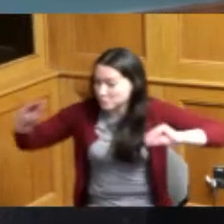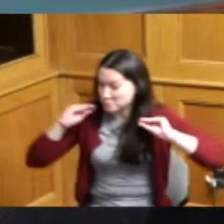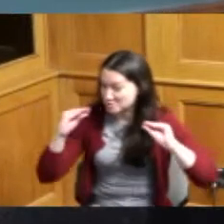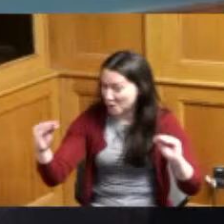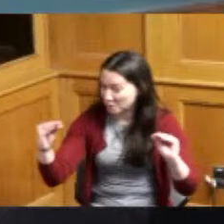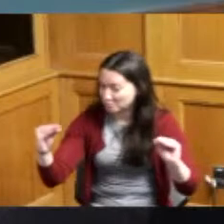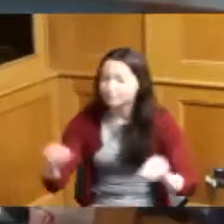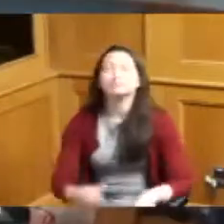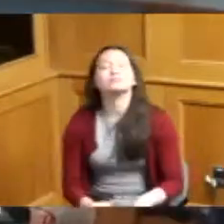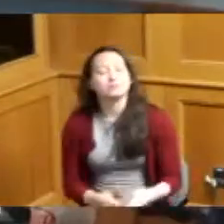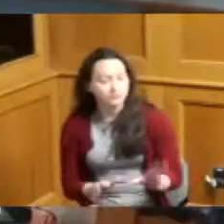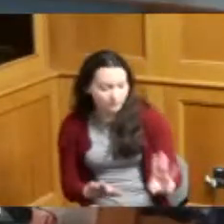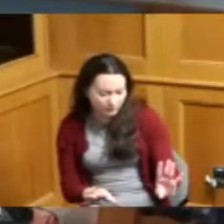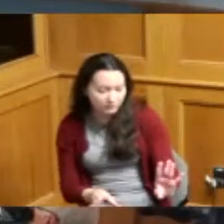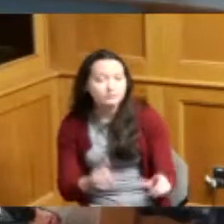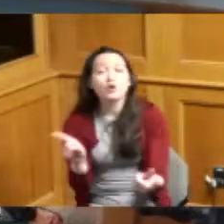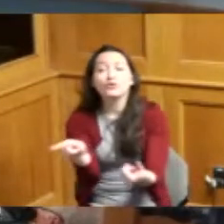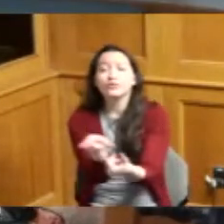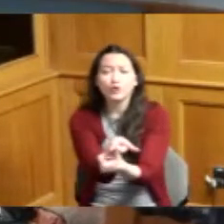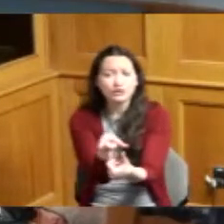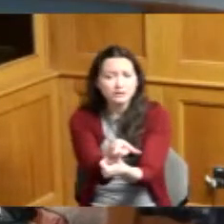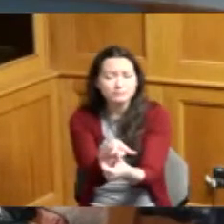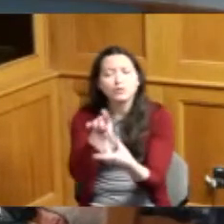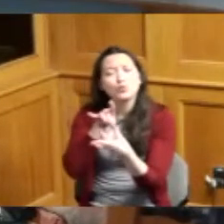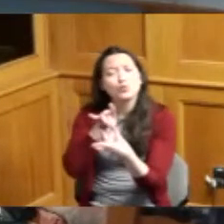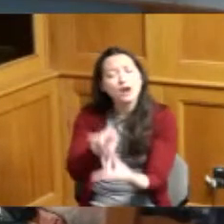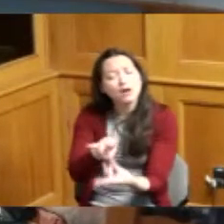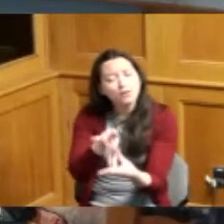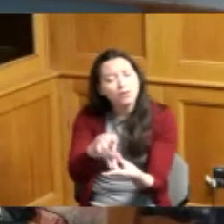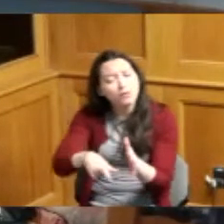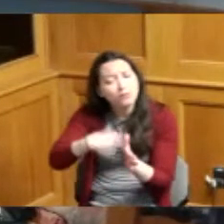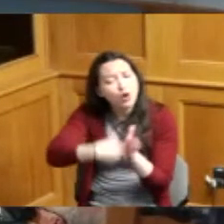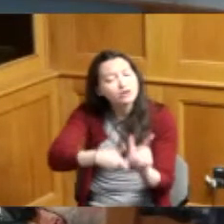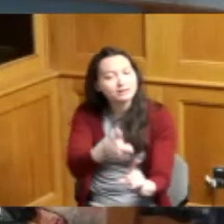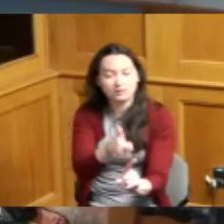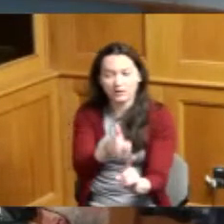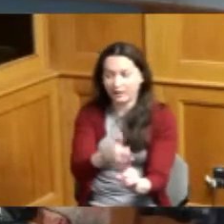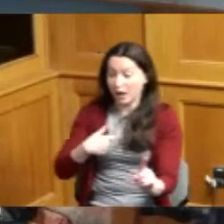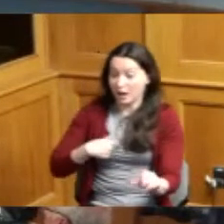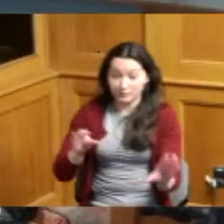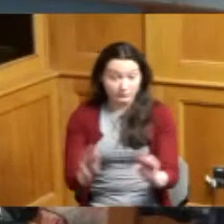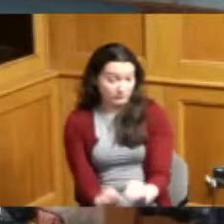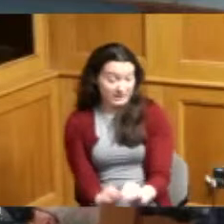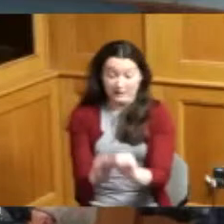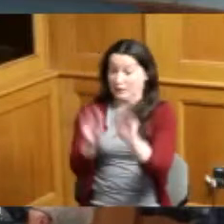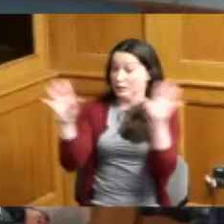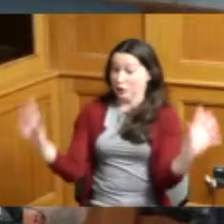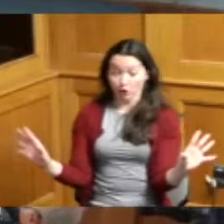uh so first and foremost as it relates to the the cost itself I want to be very clear and I covered